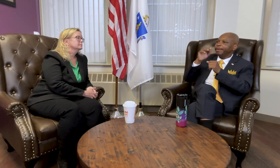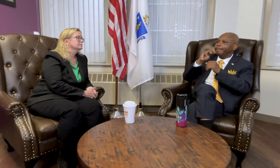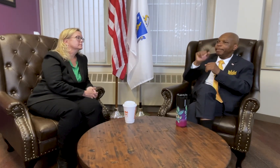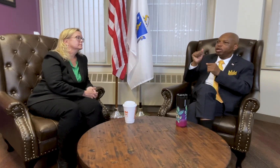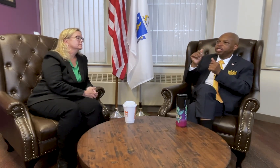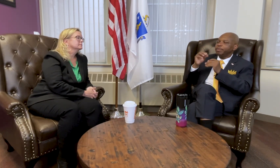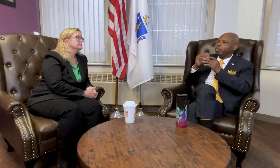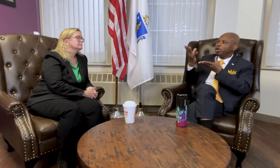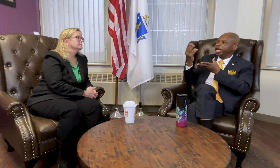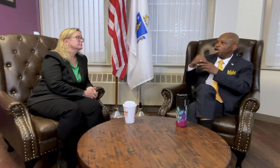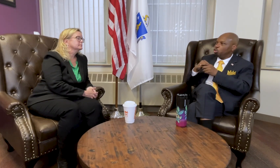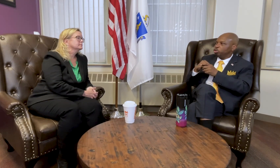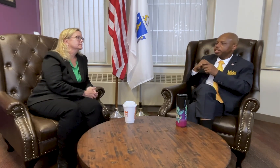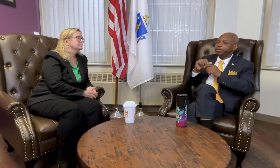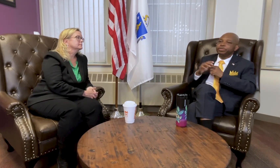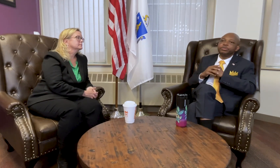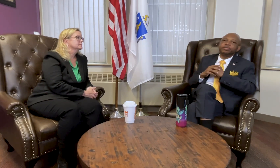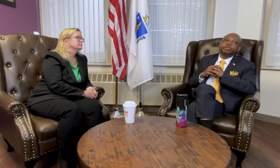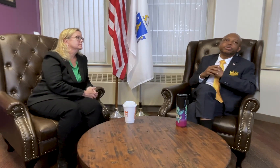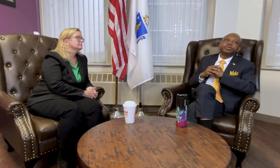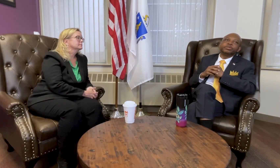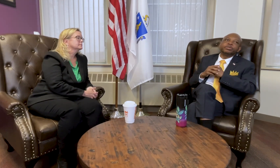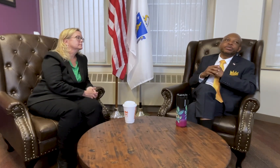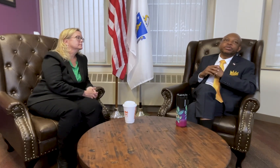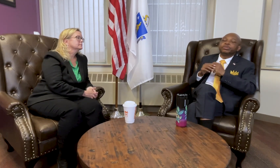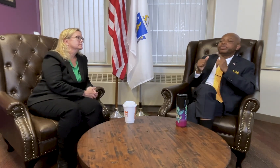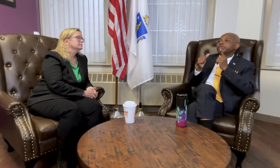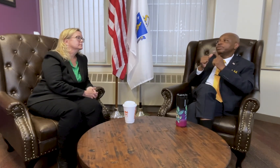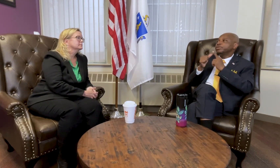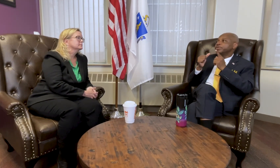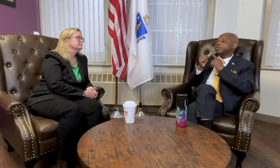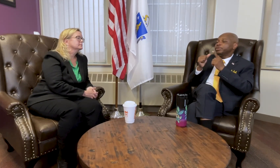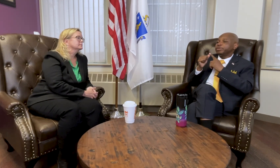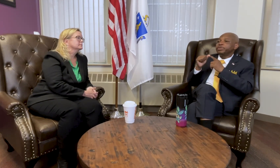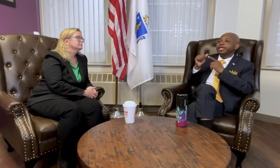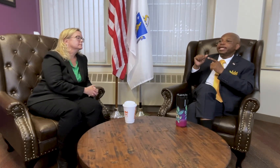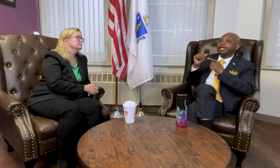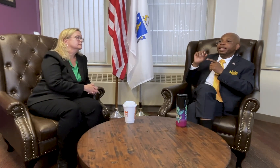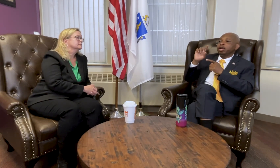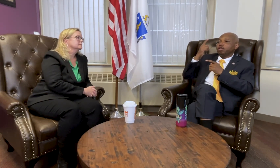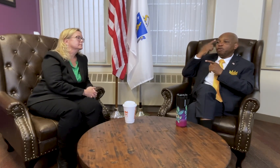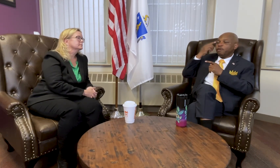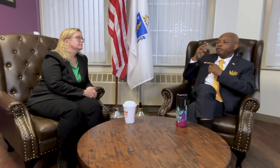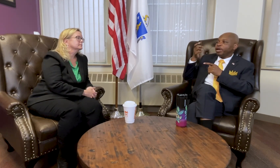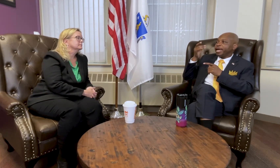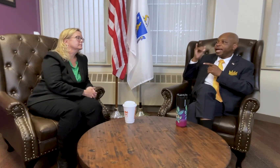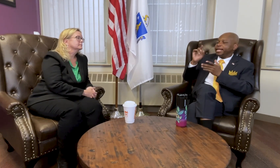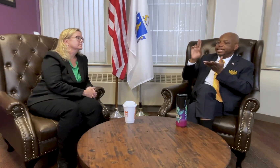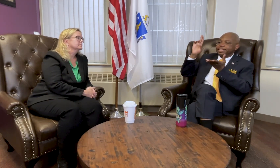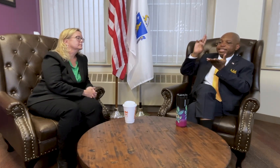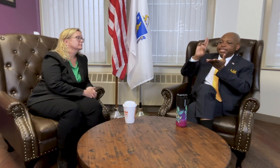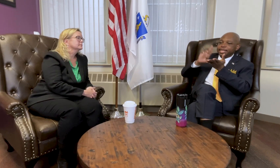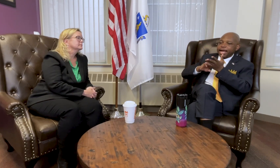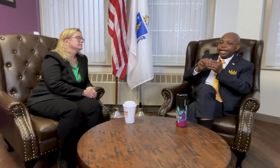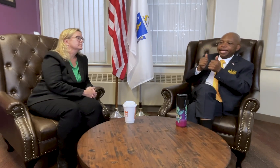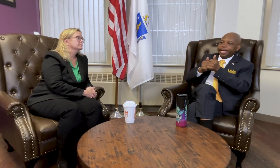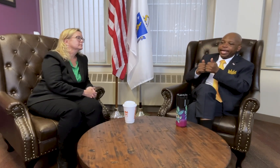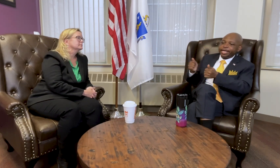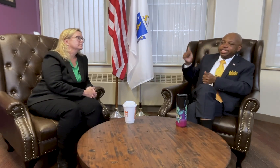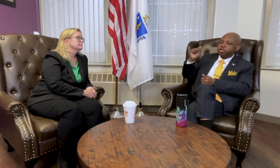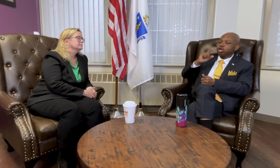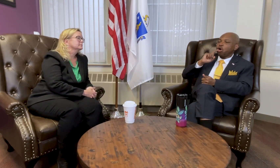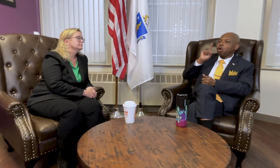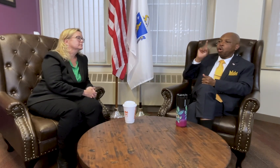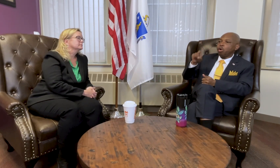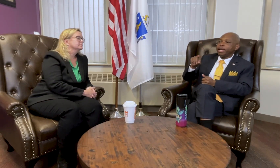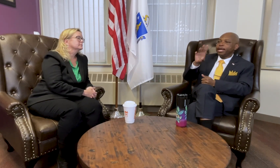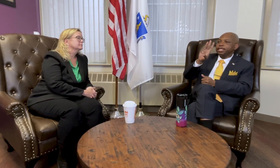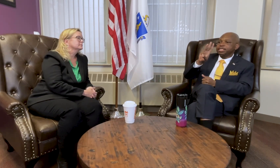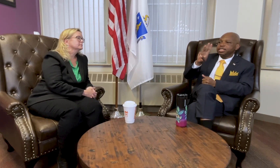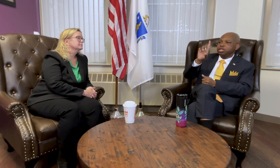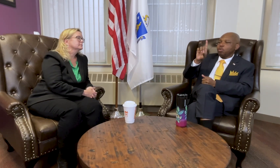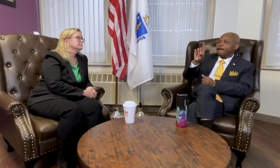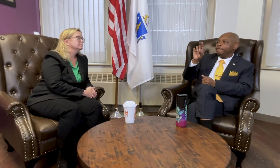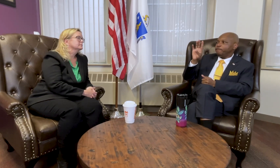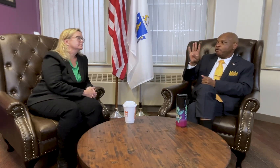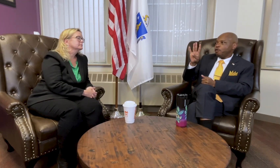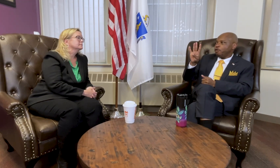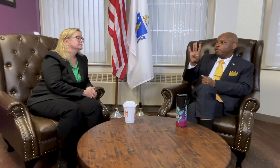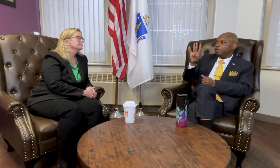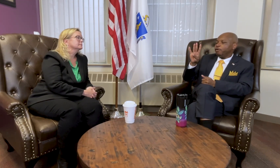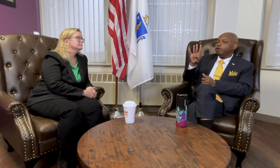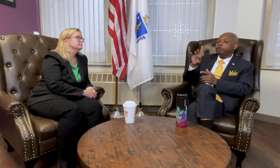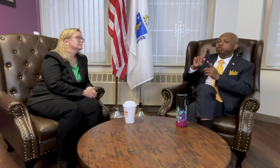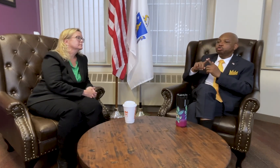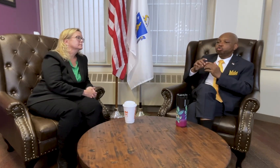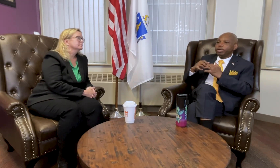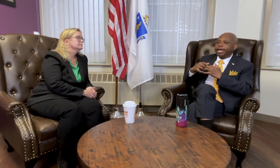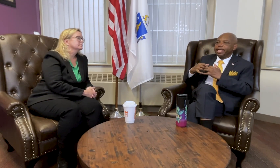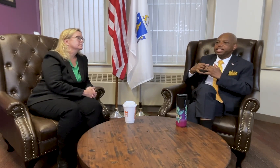Massachusetts a more inclusive state. First, Governor Healey has signed the Executive Order 614